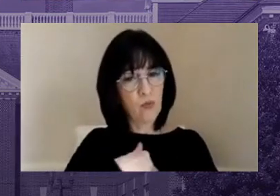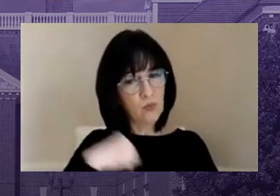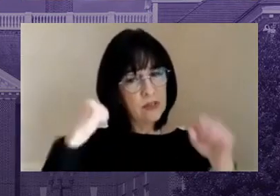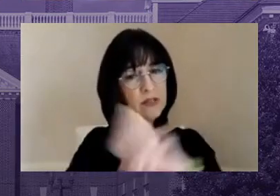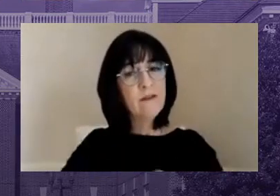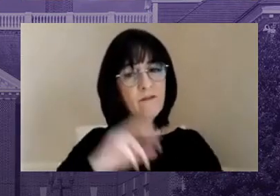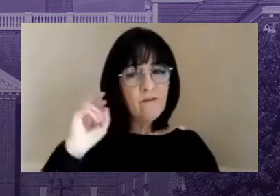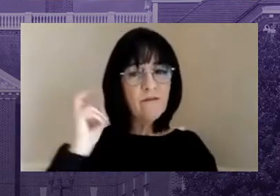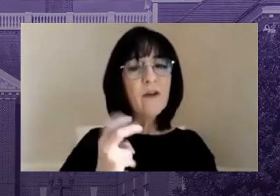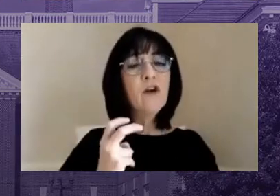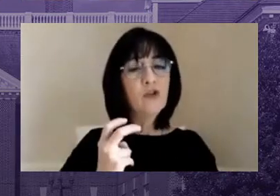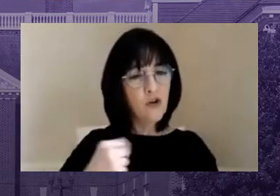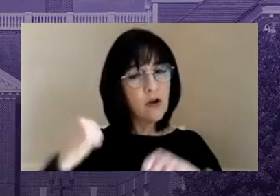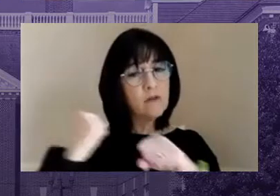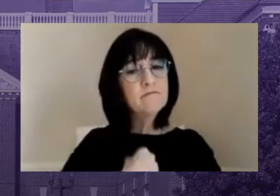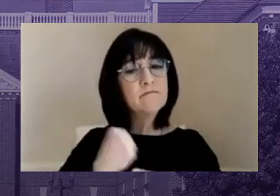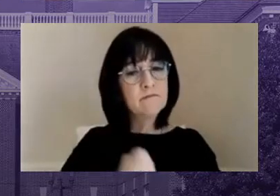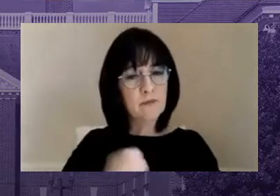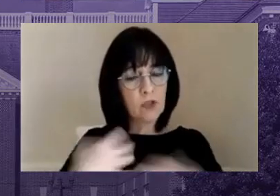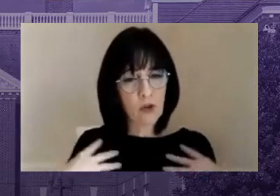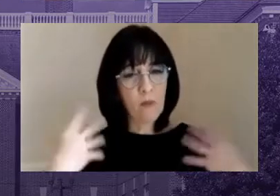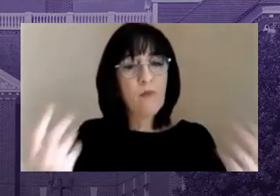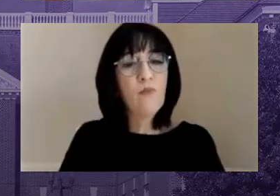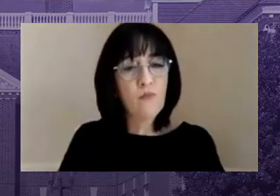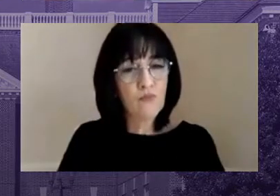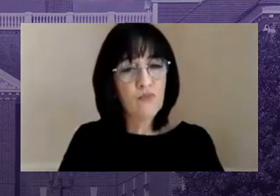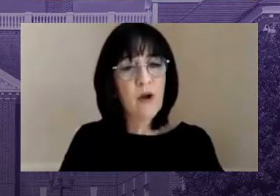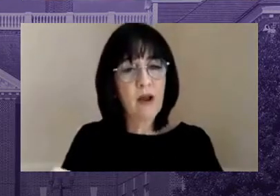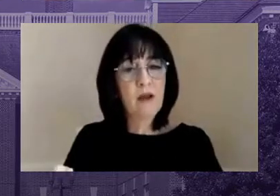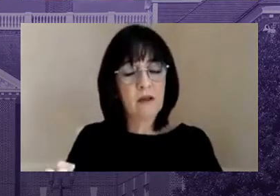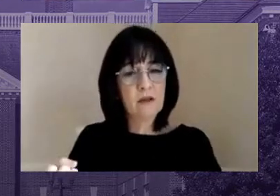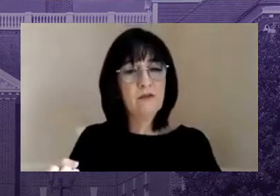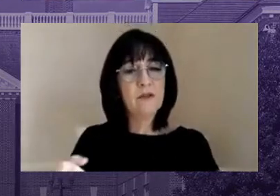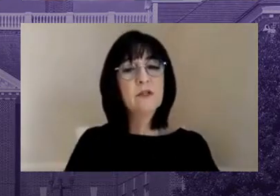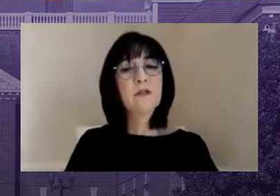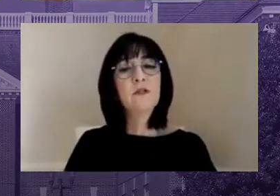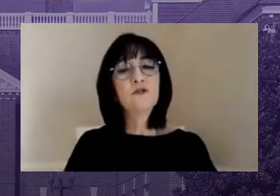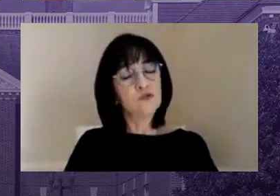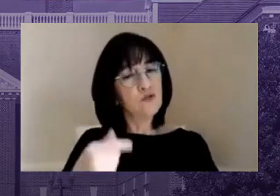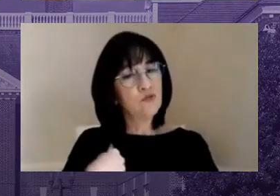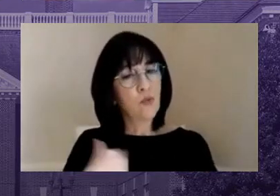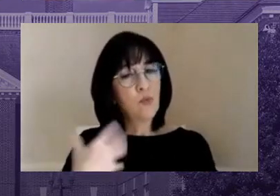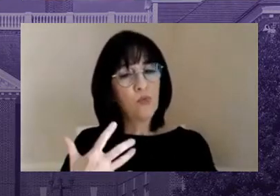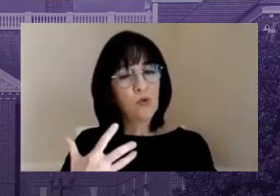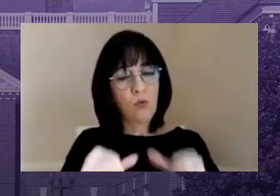There at Dover and we fight hard as elected officials for that the team out there Dover has